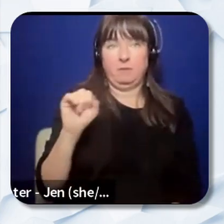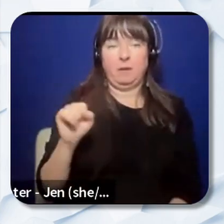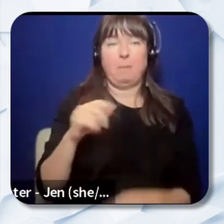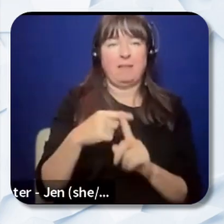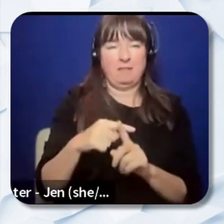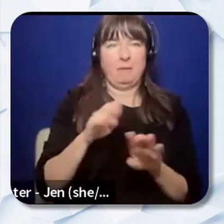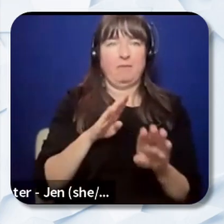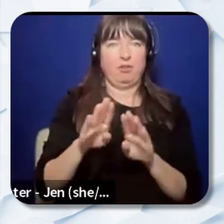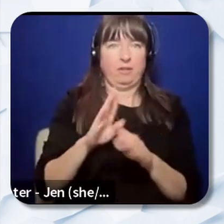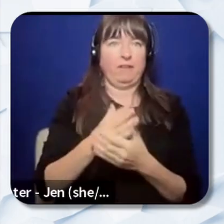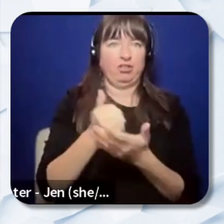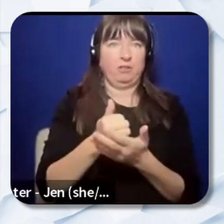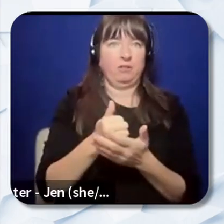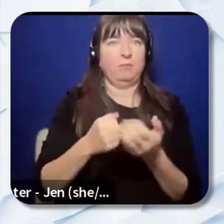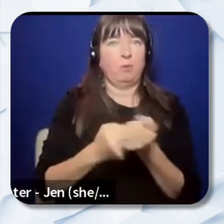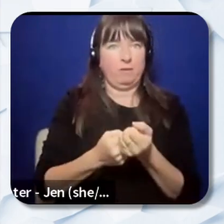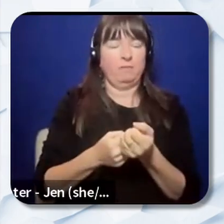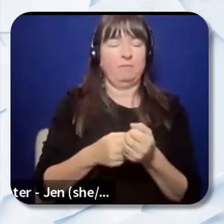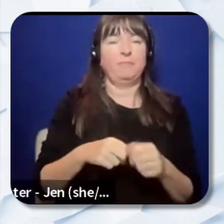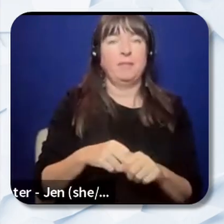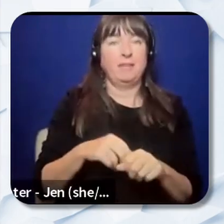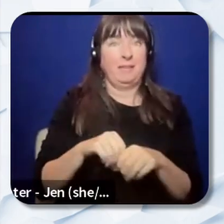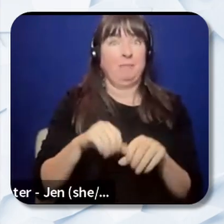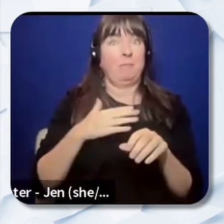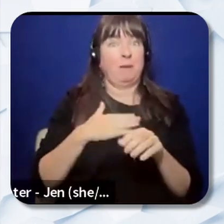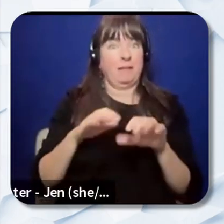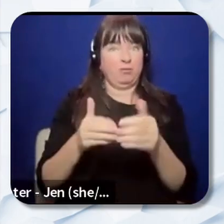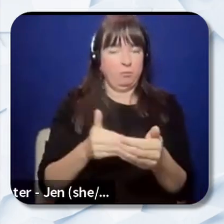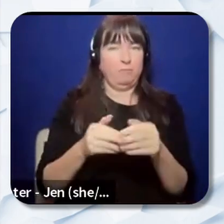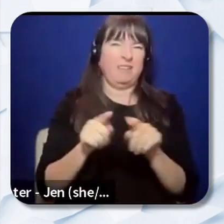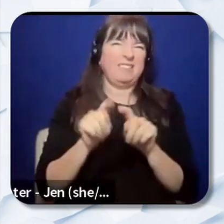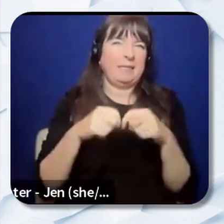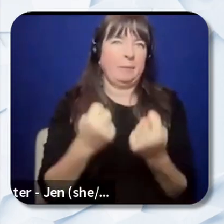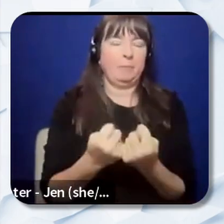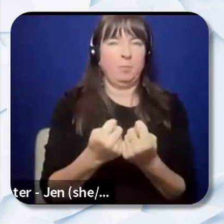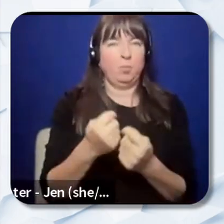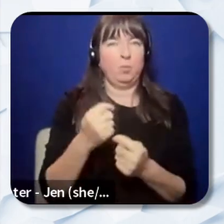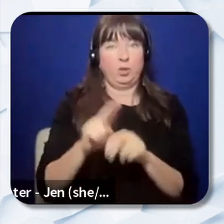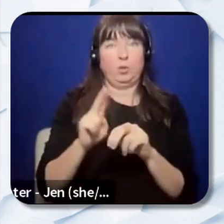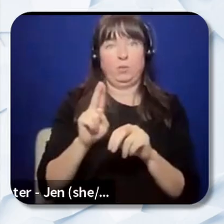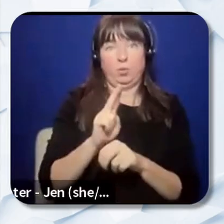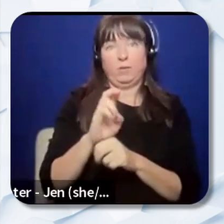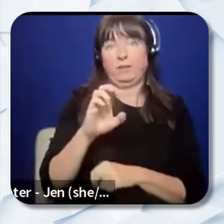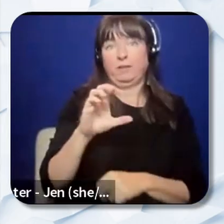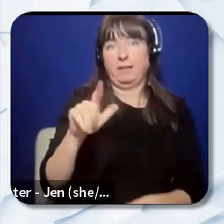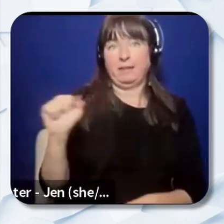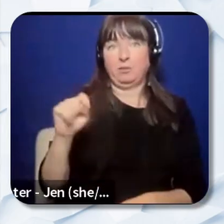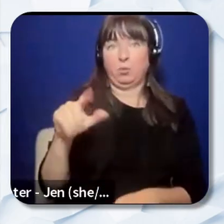And within our preschool classroom as a team we blended both the the CLASS tool with the PBIS so